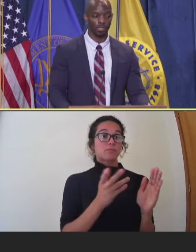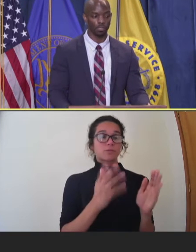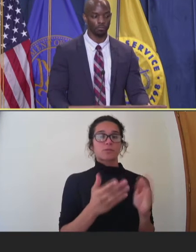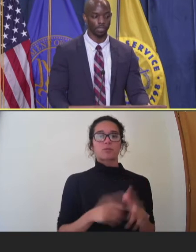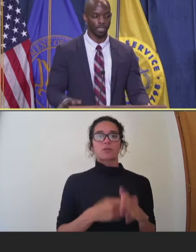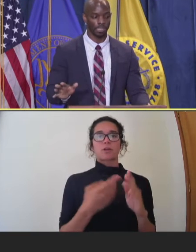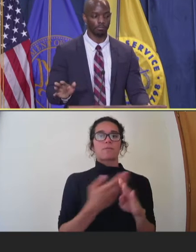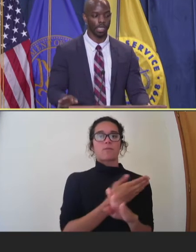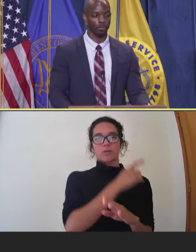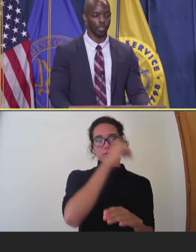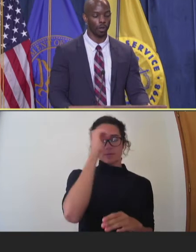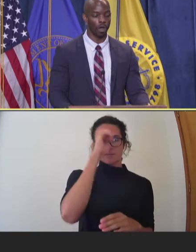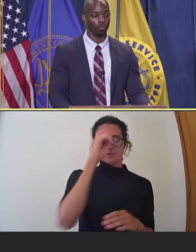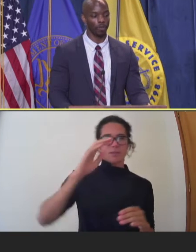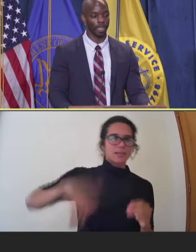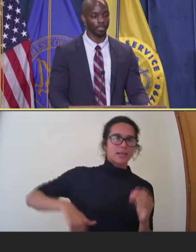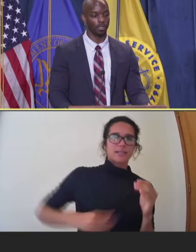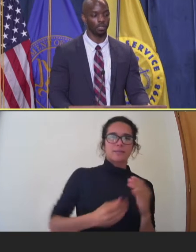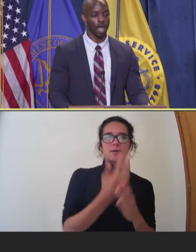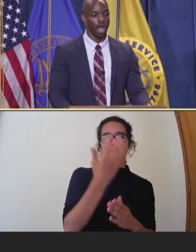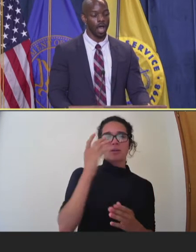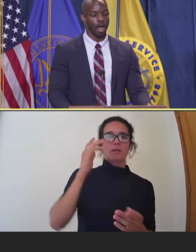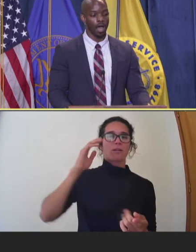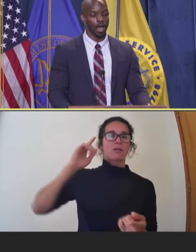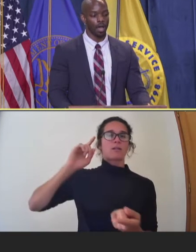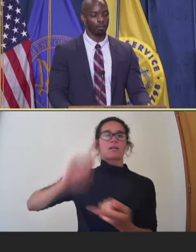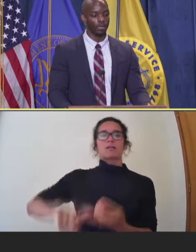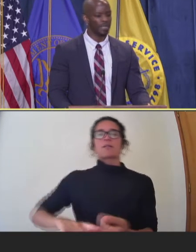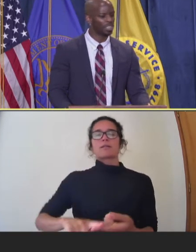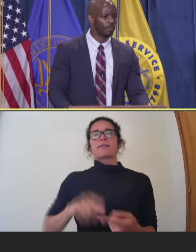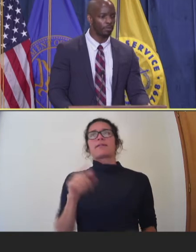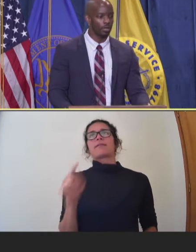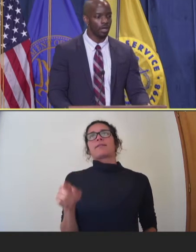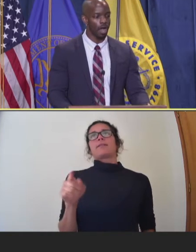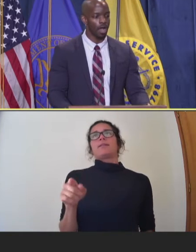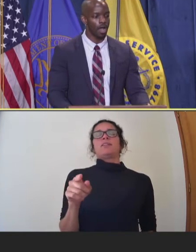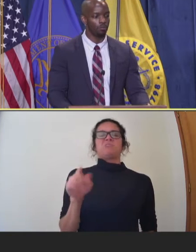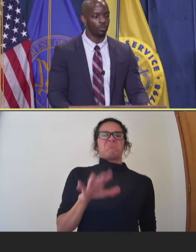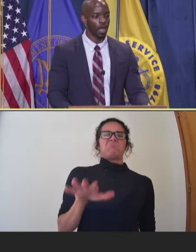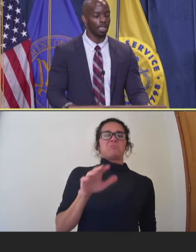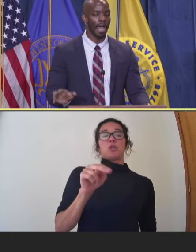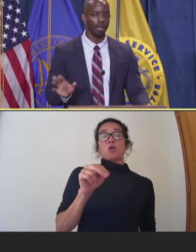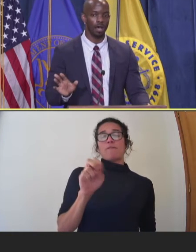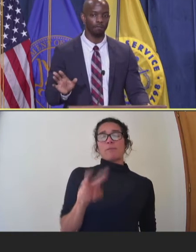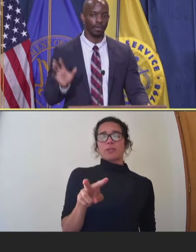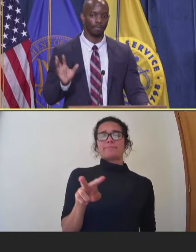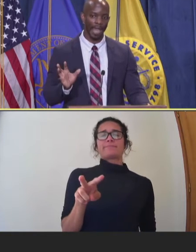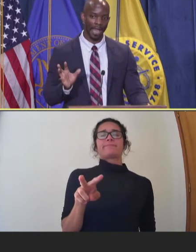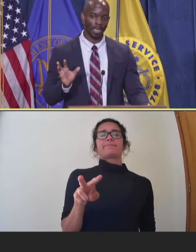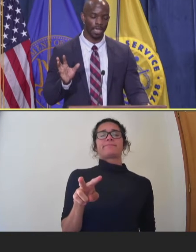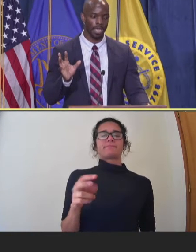so in late spring and we go all the way until pretty much November. A lot of the Black and